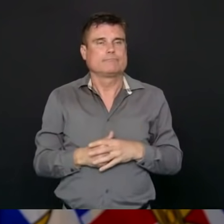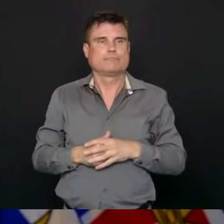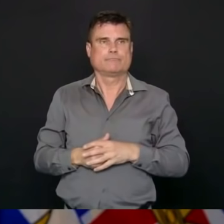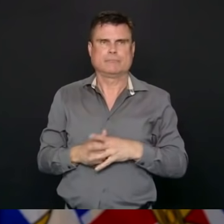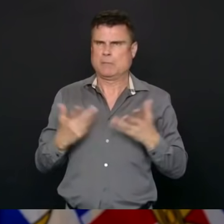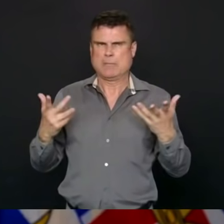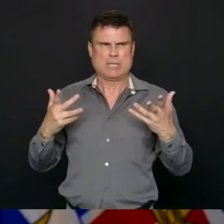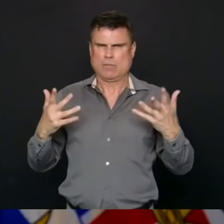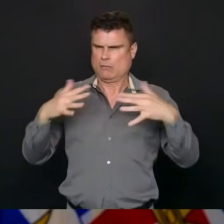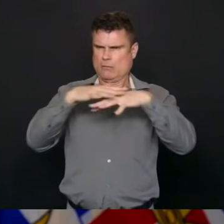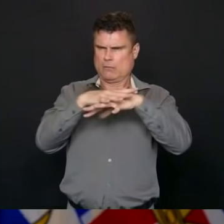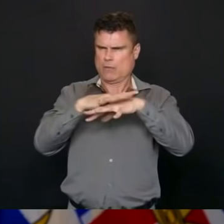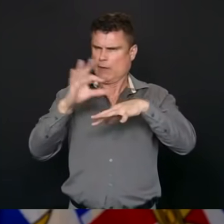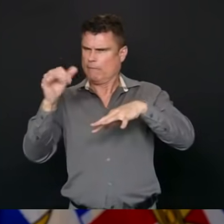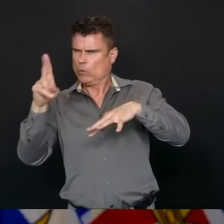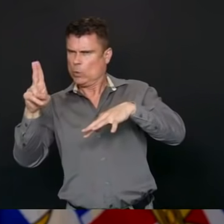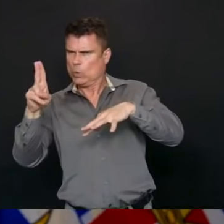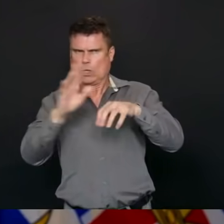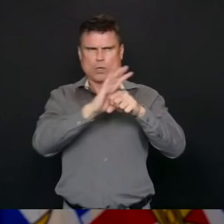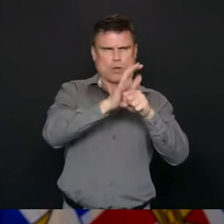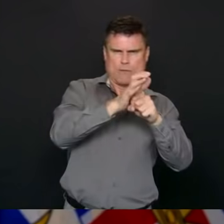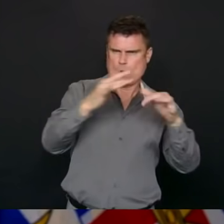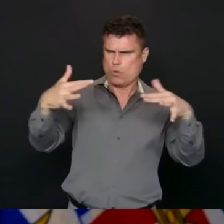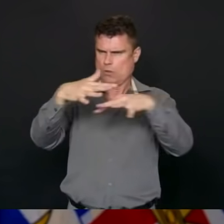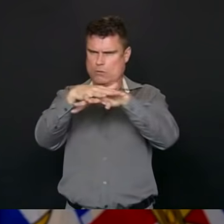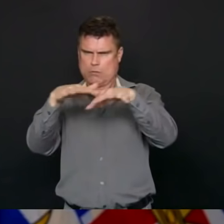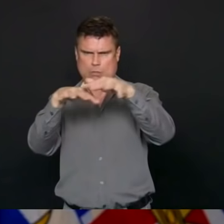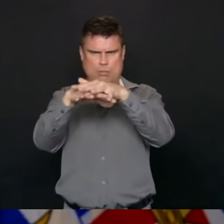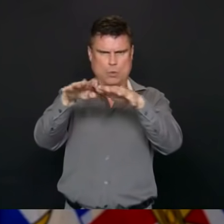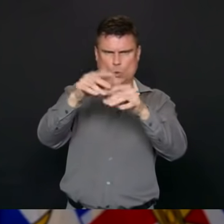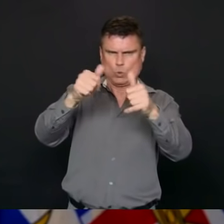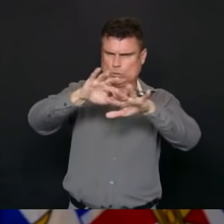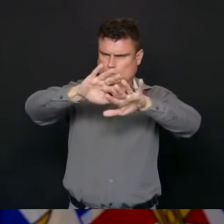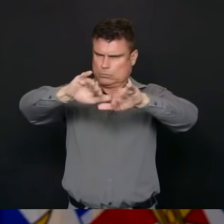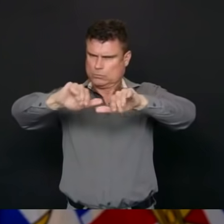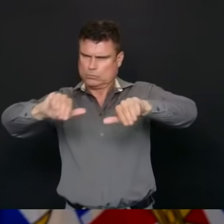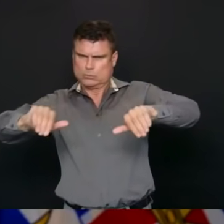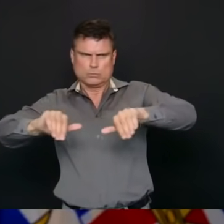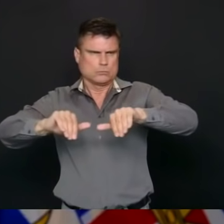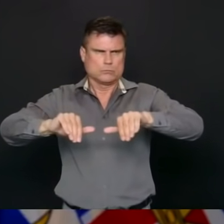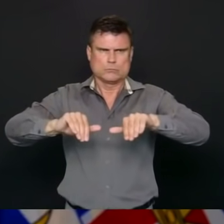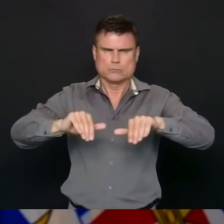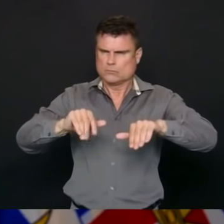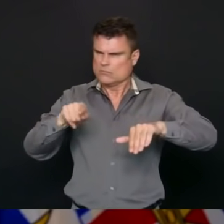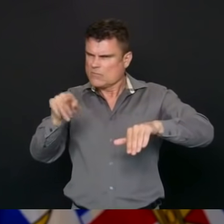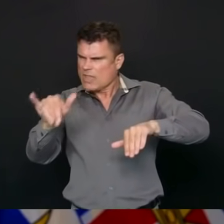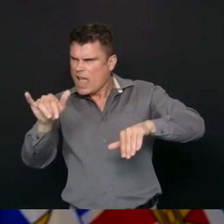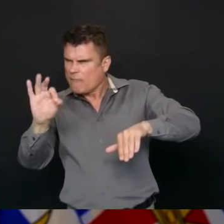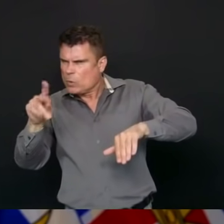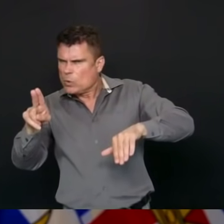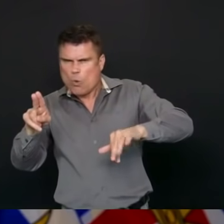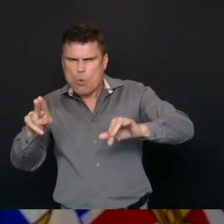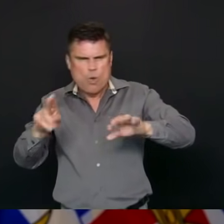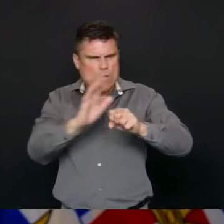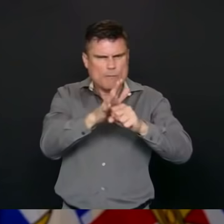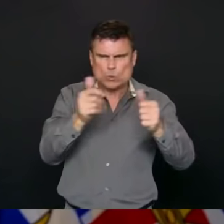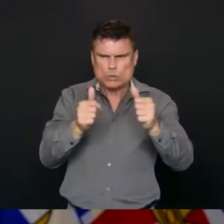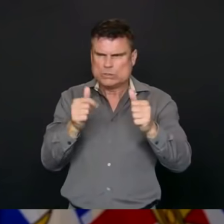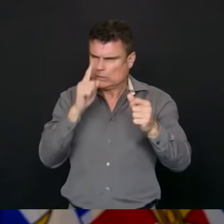because a lot of people will be ill with influenza again. It is all complicated.